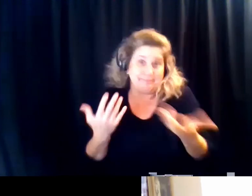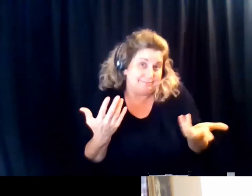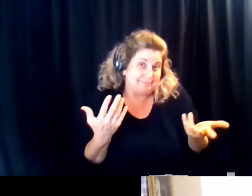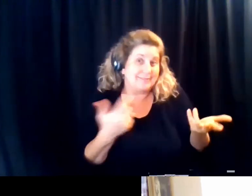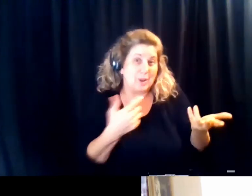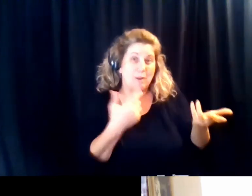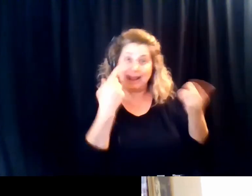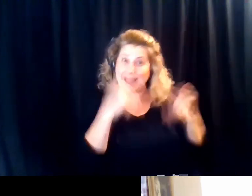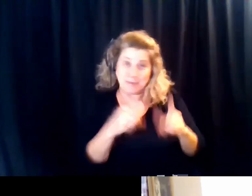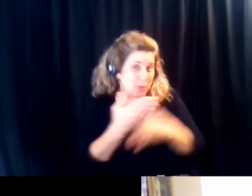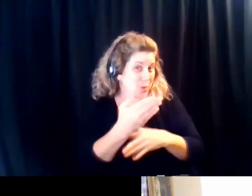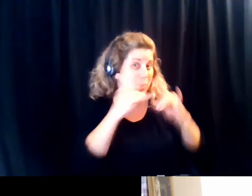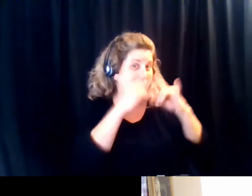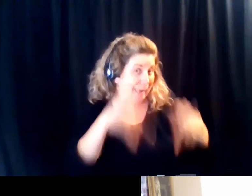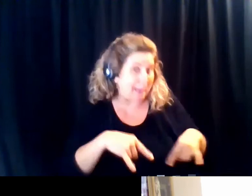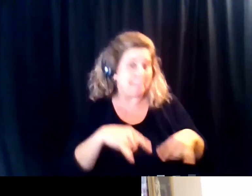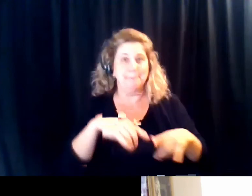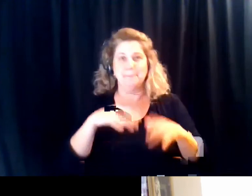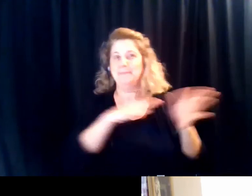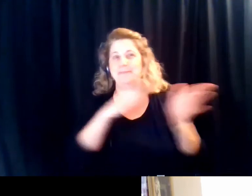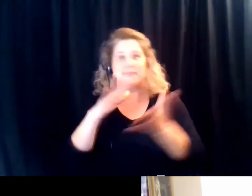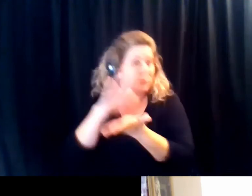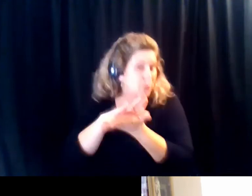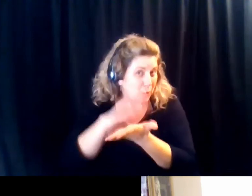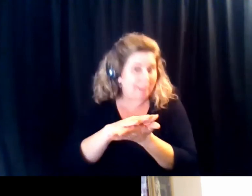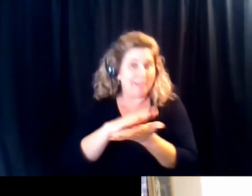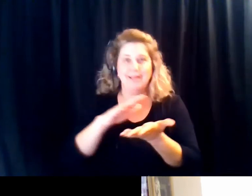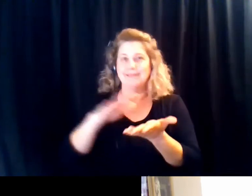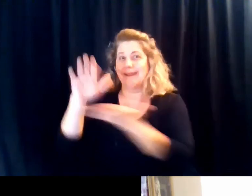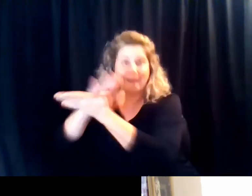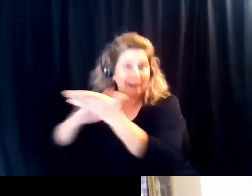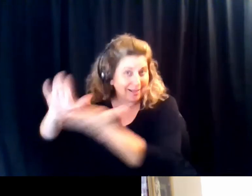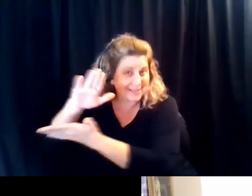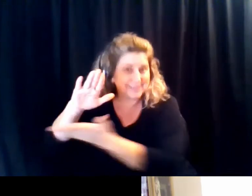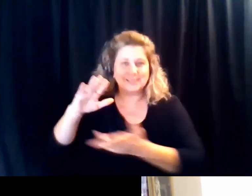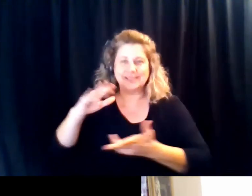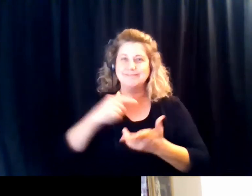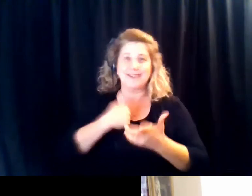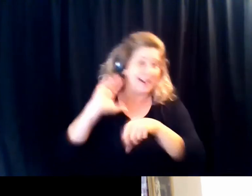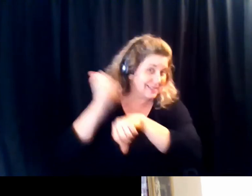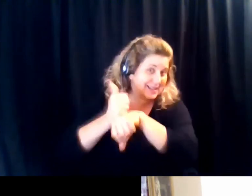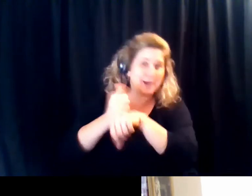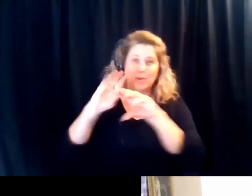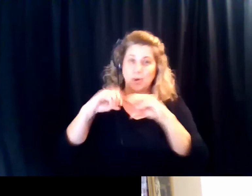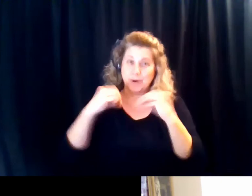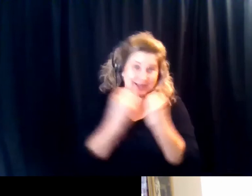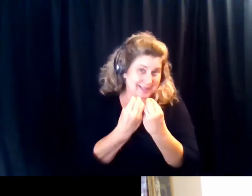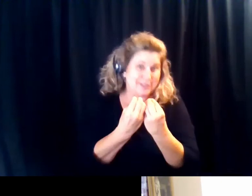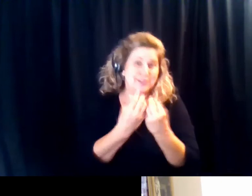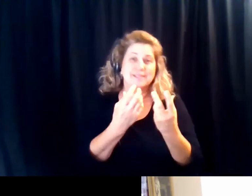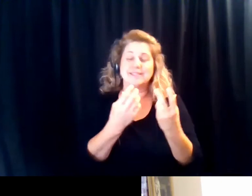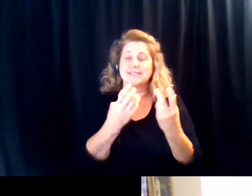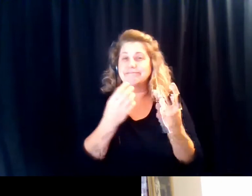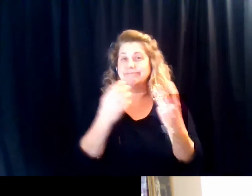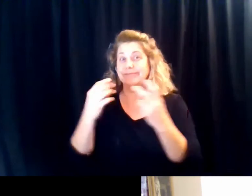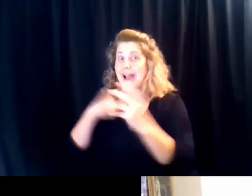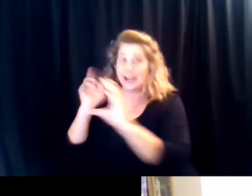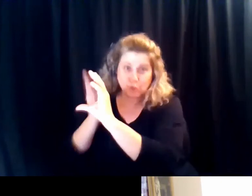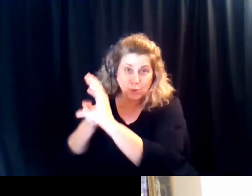Judith Heumann: But, you know, for us it's like we spend time on this terminology which makes people afraid to work with us because they're afraid of using the wrong word.